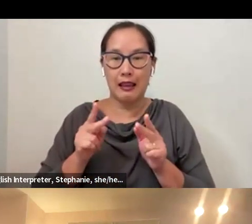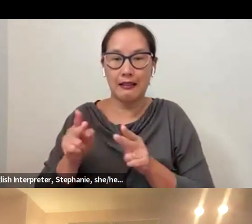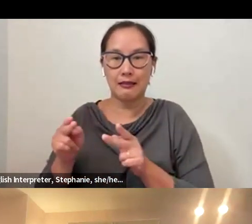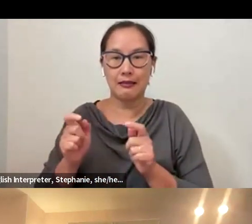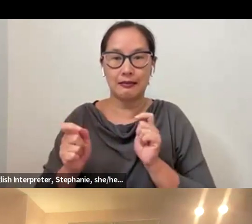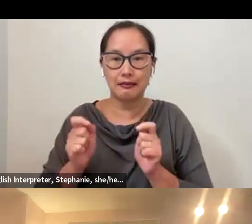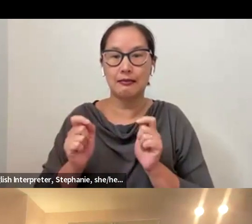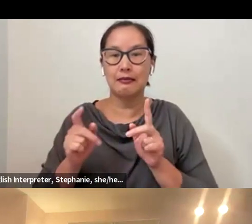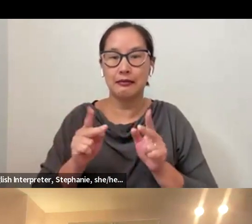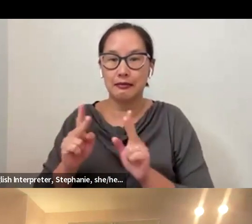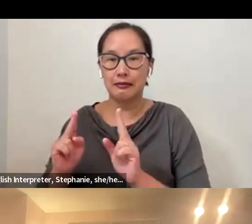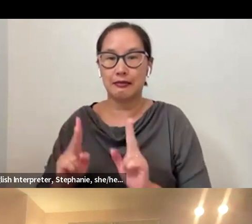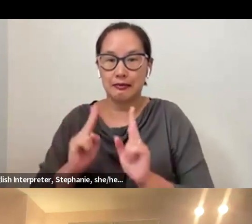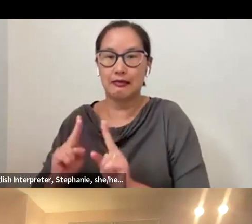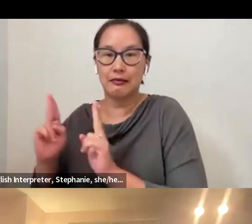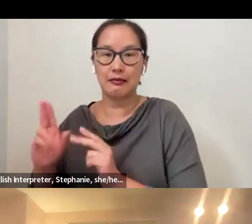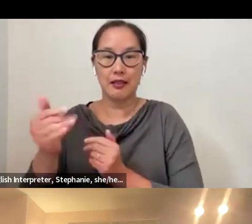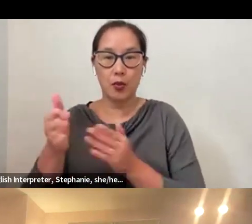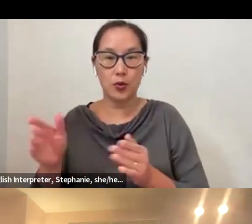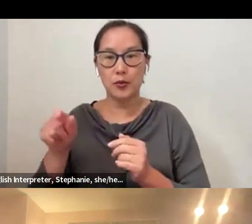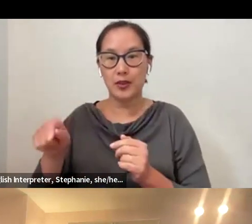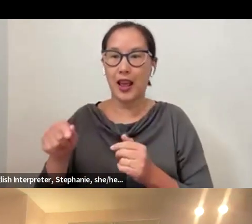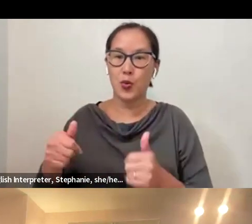in terms of the storytelling process, was one of the most important parts.